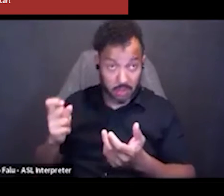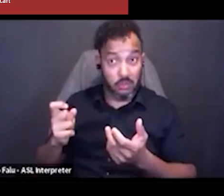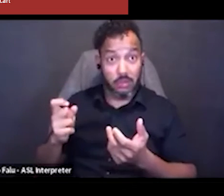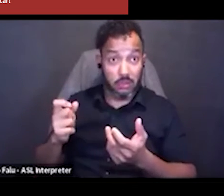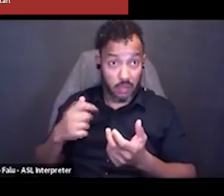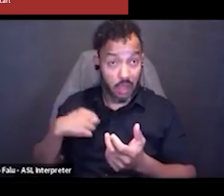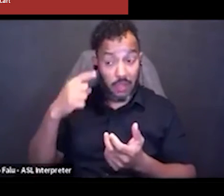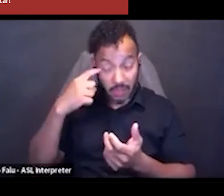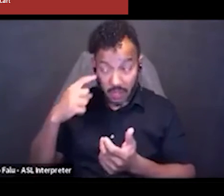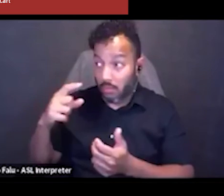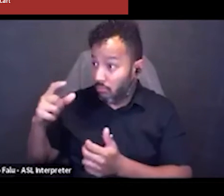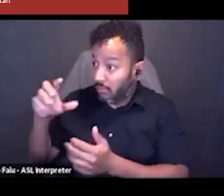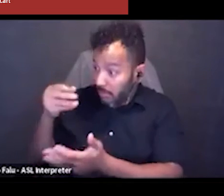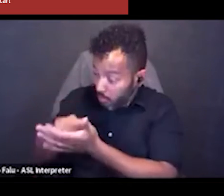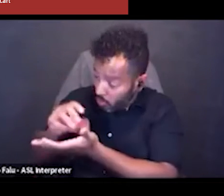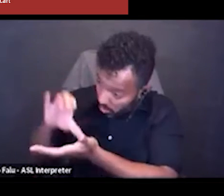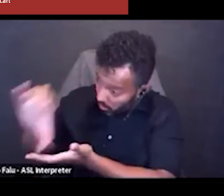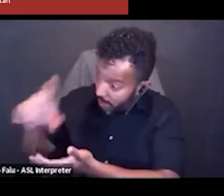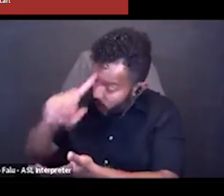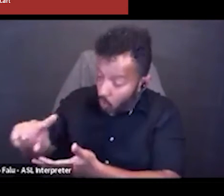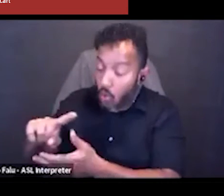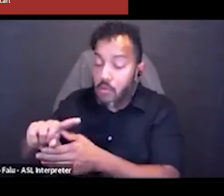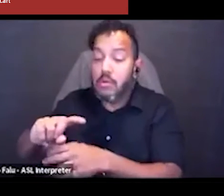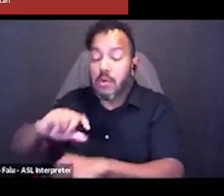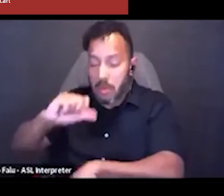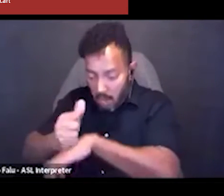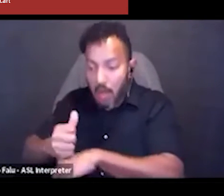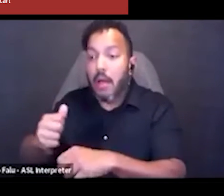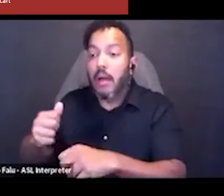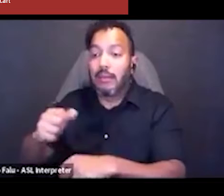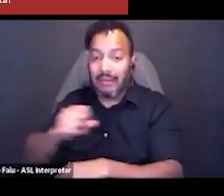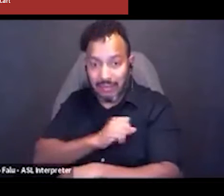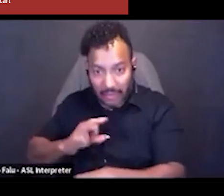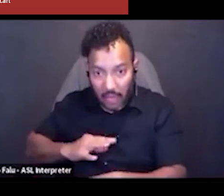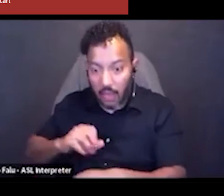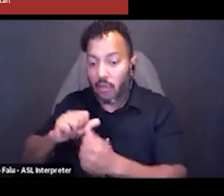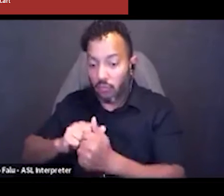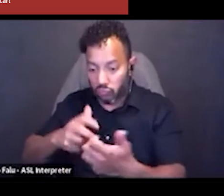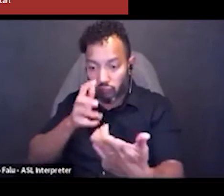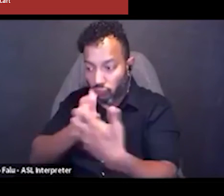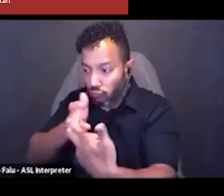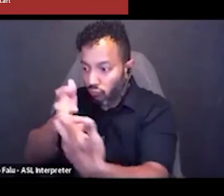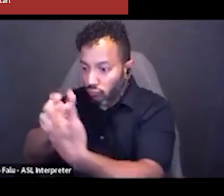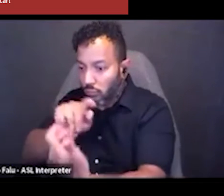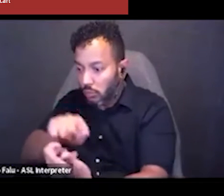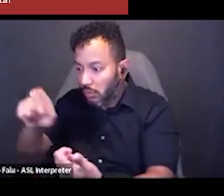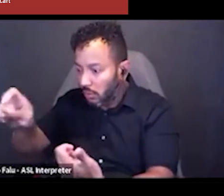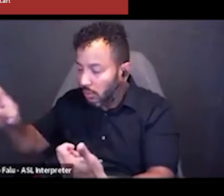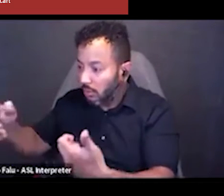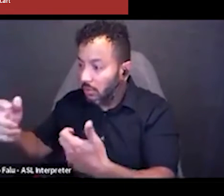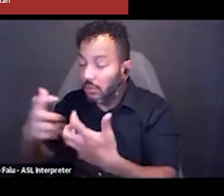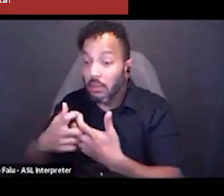with high level of needs like myself. I was completely dependent.